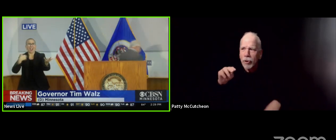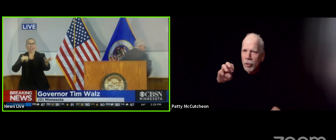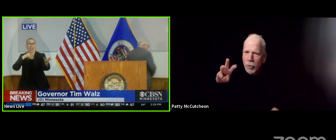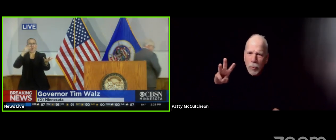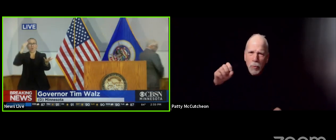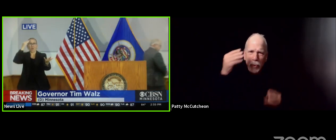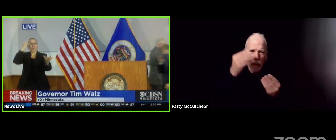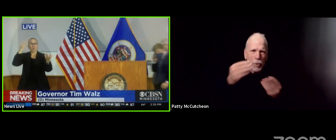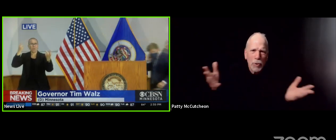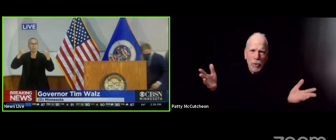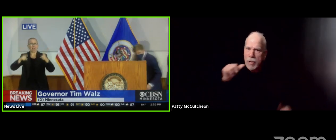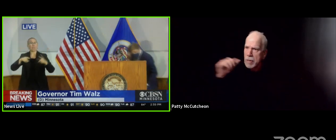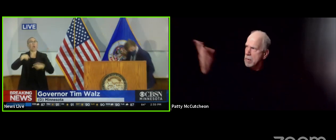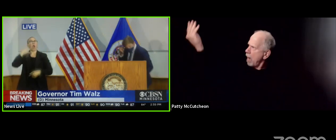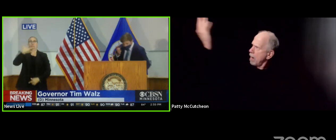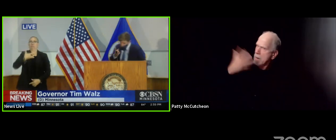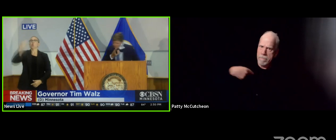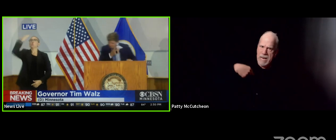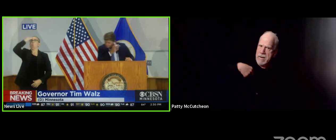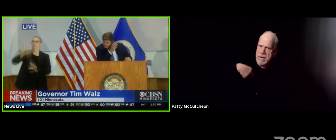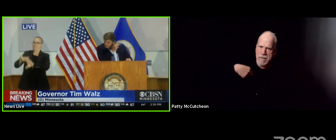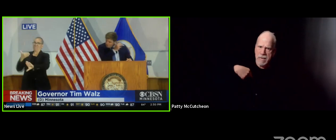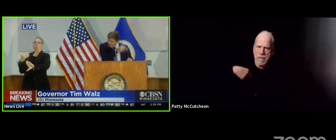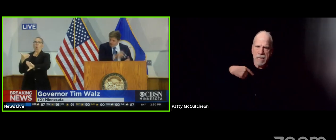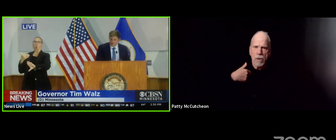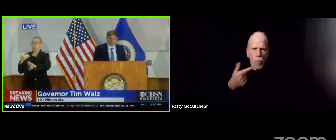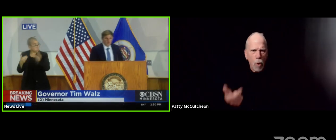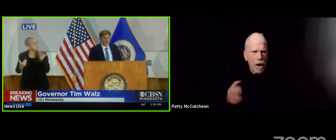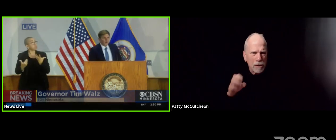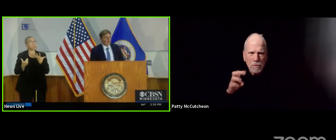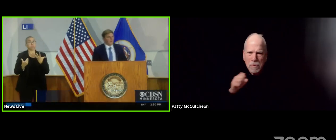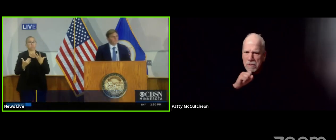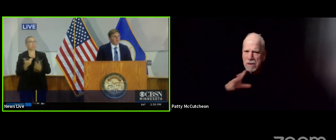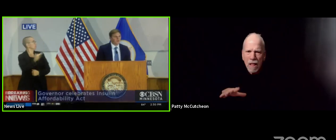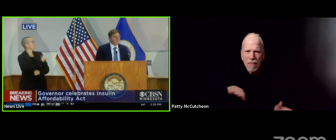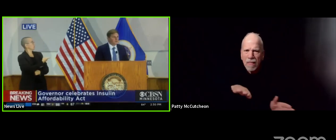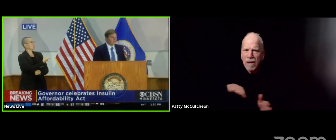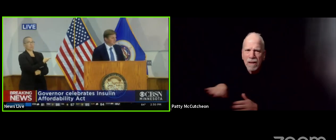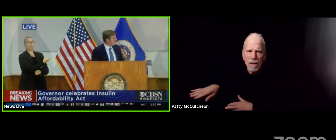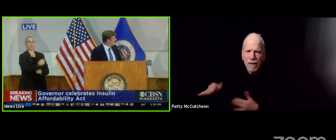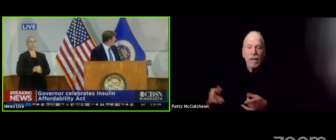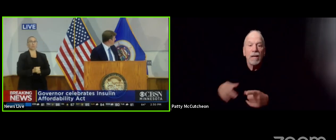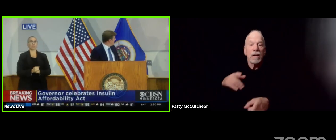PRETTY STRANGE TO ME. ≫ I HEARD ABOUT THIS, I THINK, LIKE A LOT